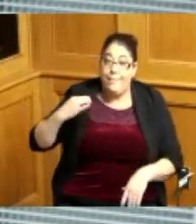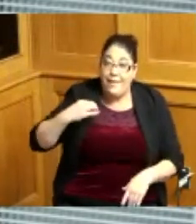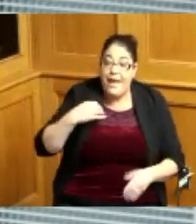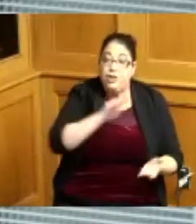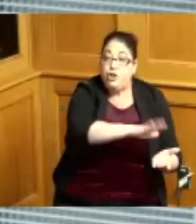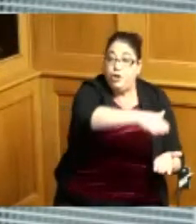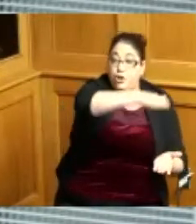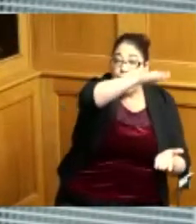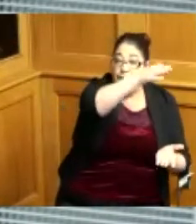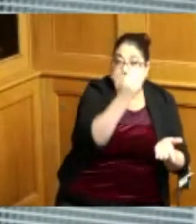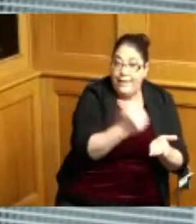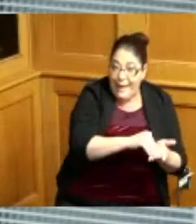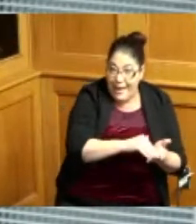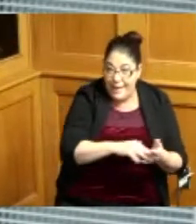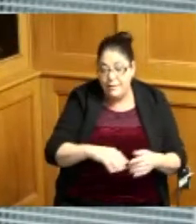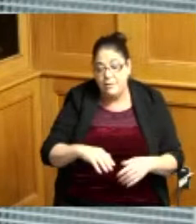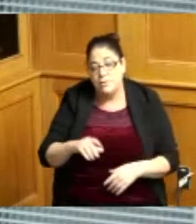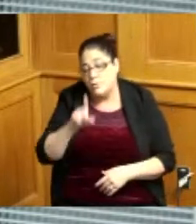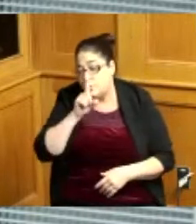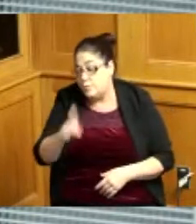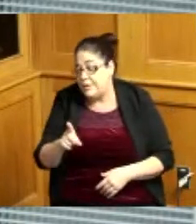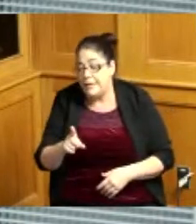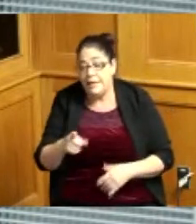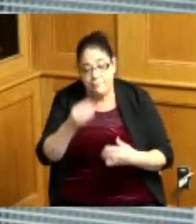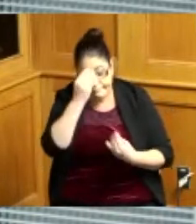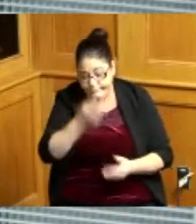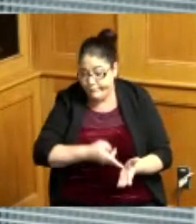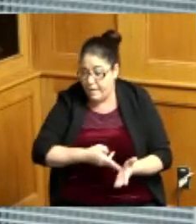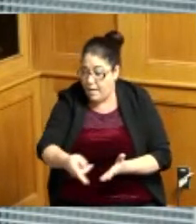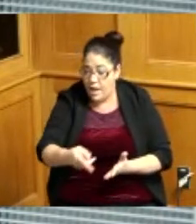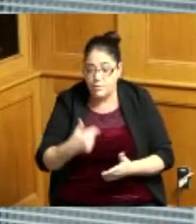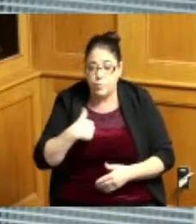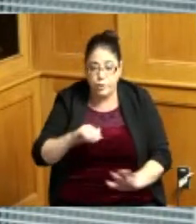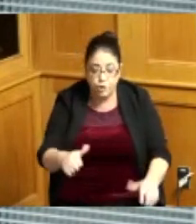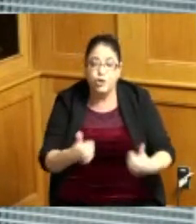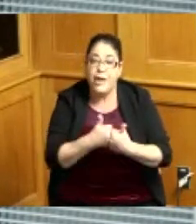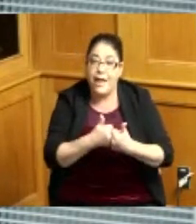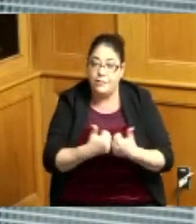here now I don't believe that we're going to have any challenges as far as having a gap or a pause